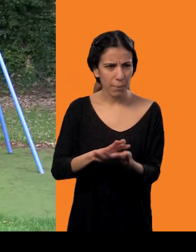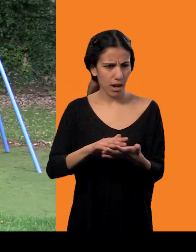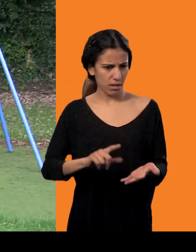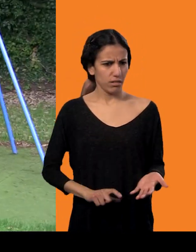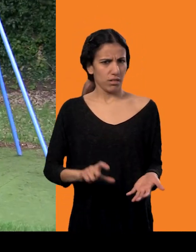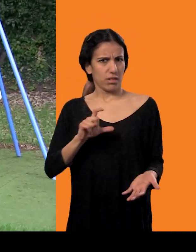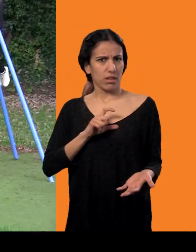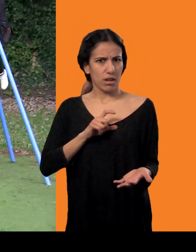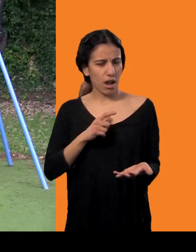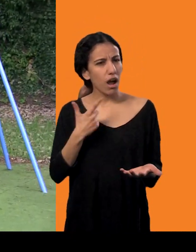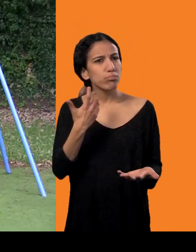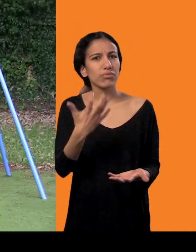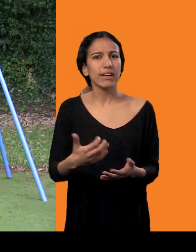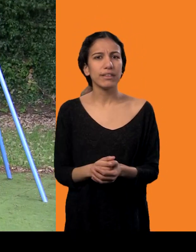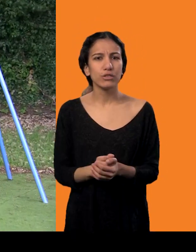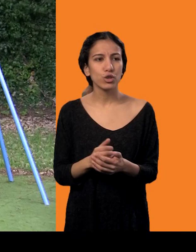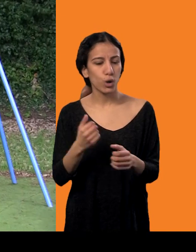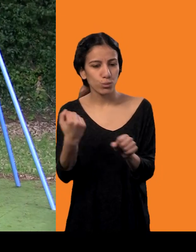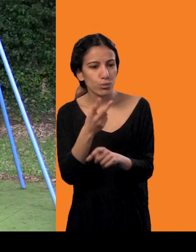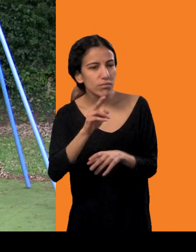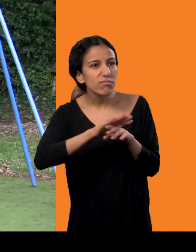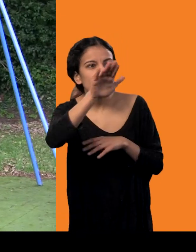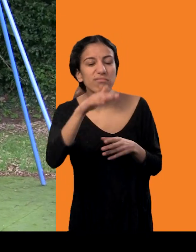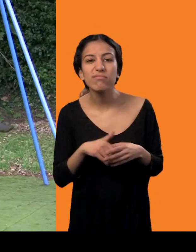So it's definitely better once you've done it,